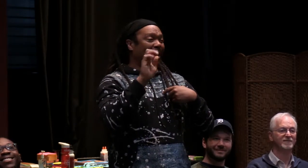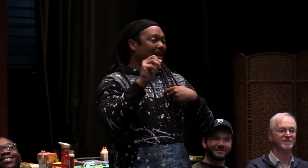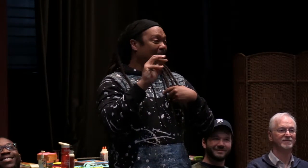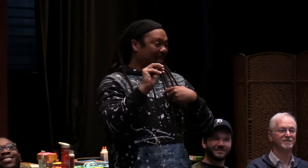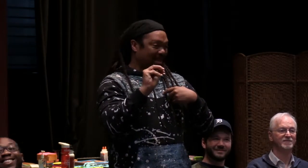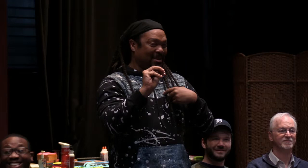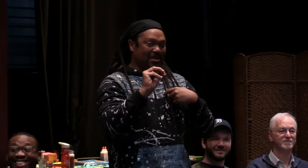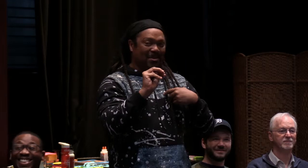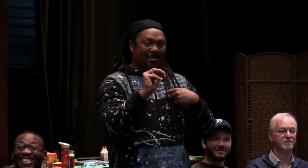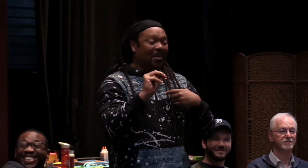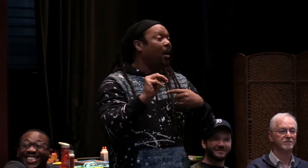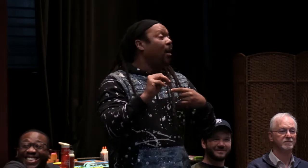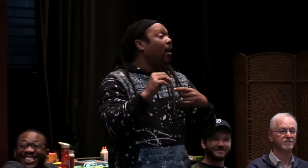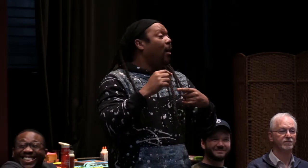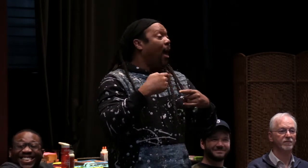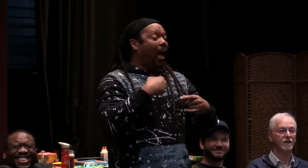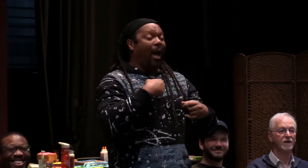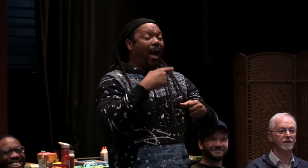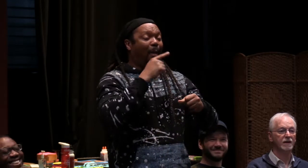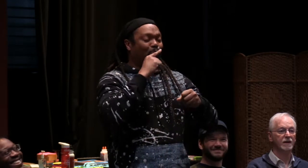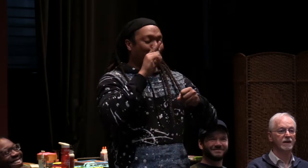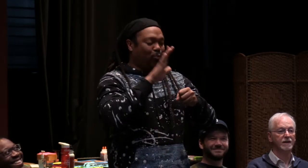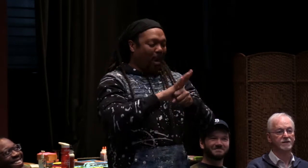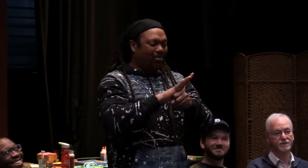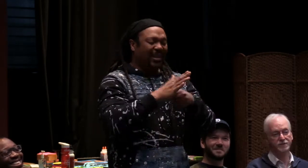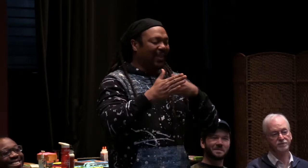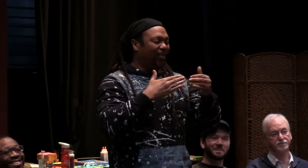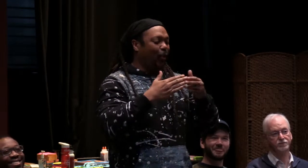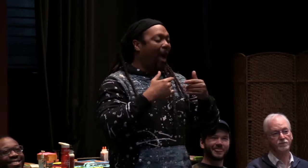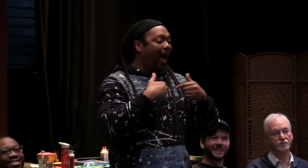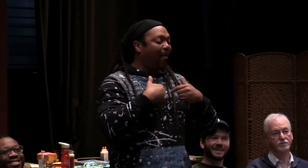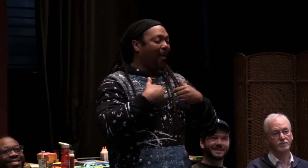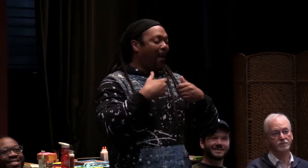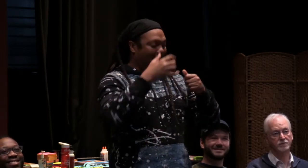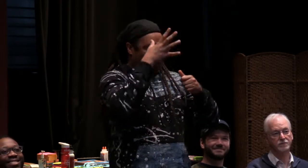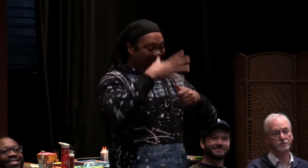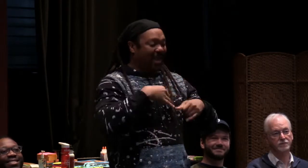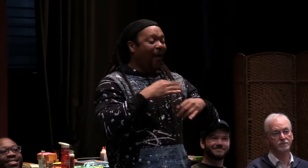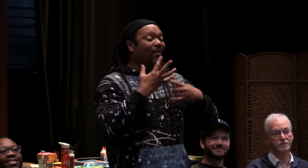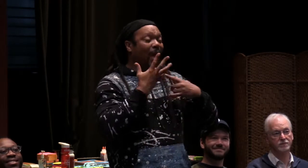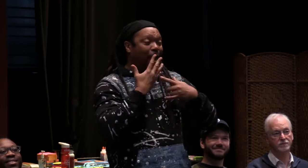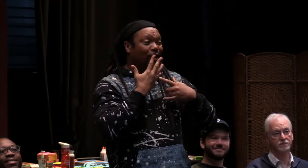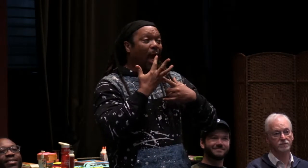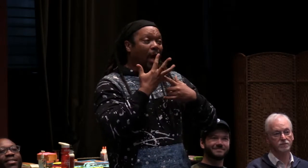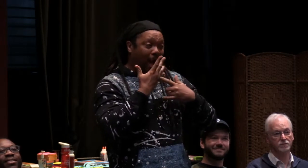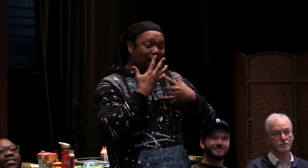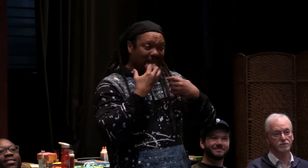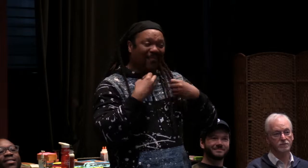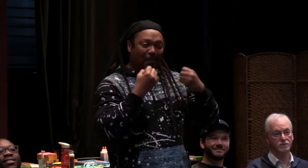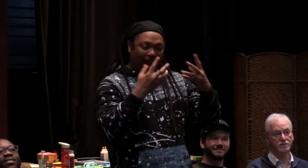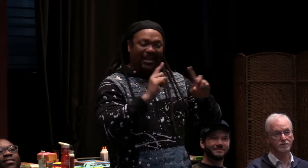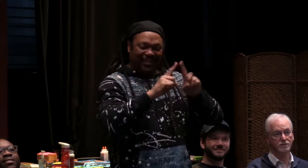Oh, this is Fred speaking. And I promise, even though I'm a man of color,